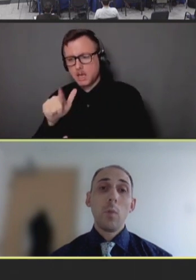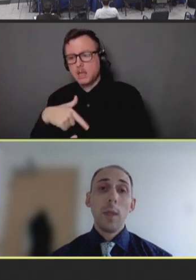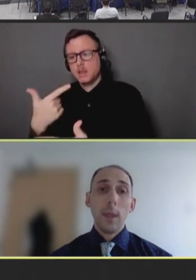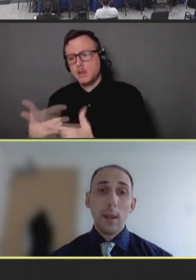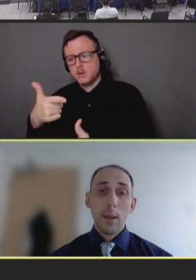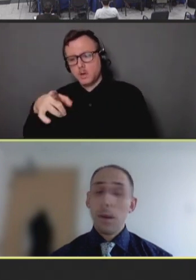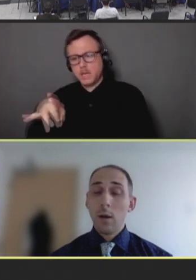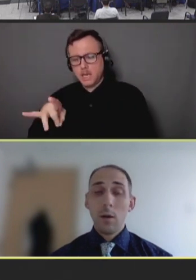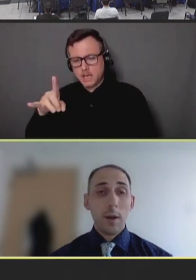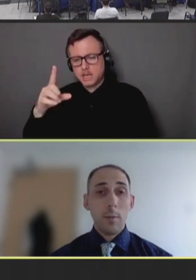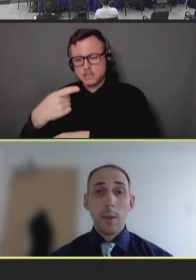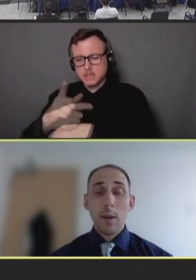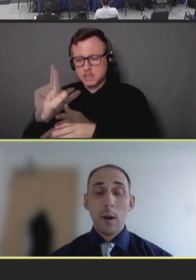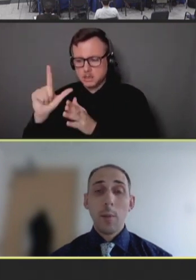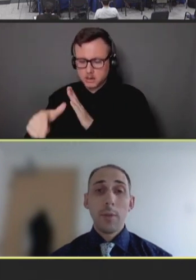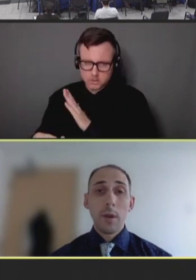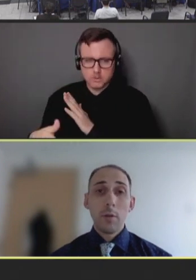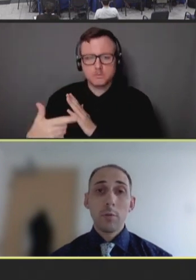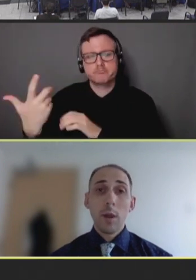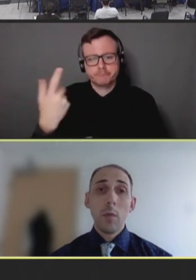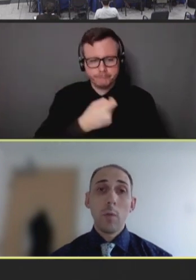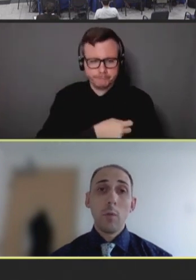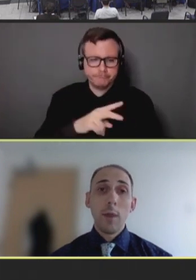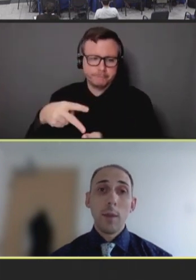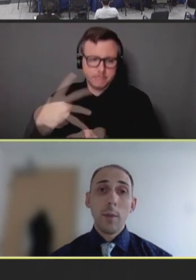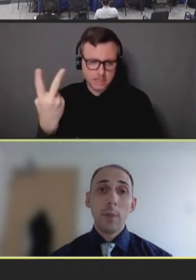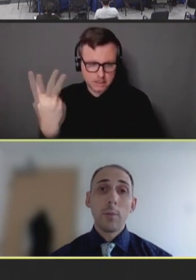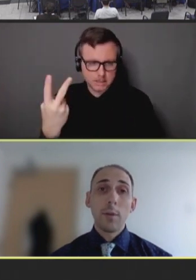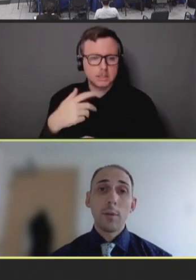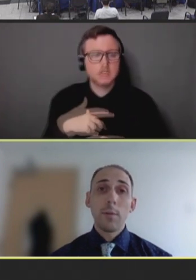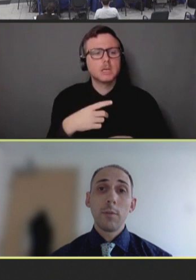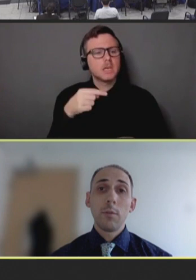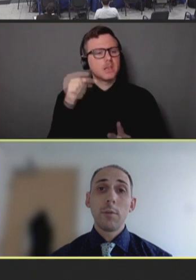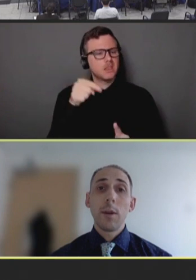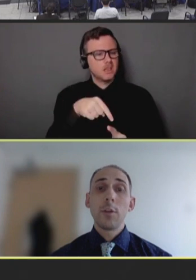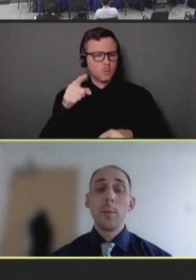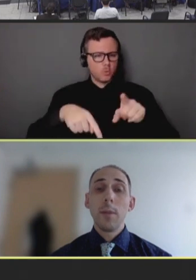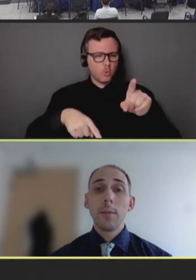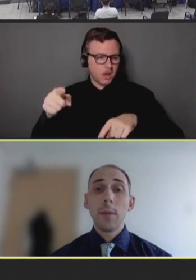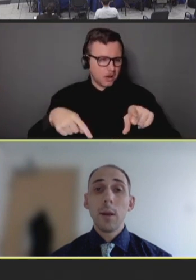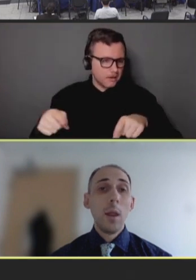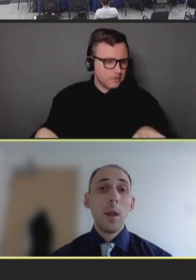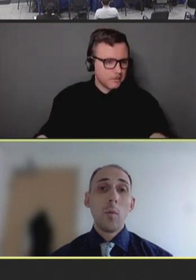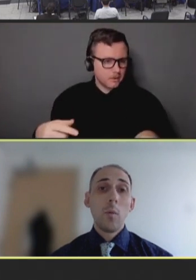We -- in our random -- in our hypothetical trial, we would randomize participants to a strategy at baseline.